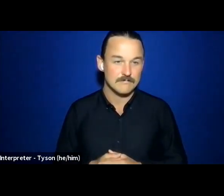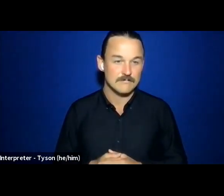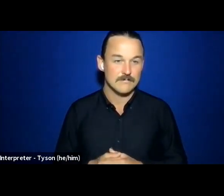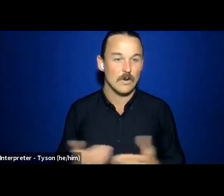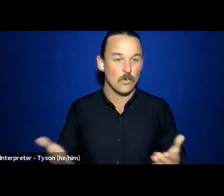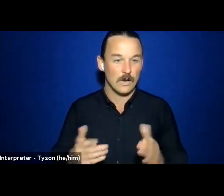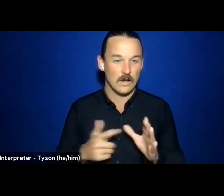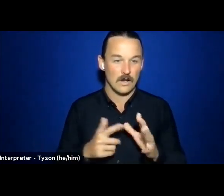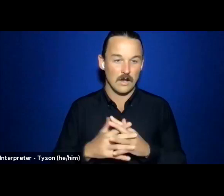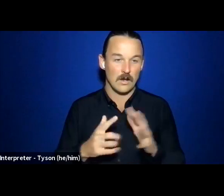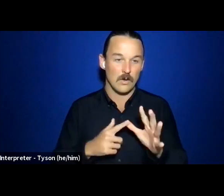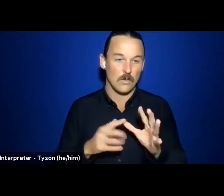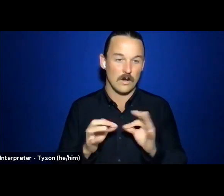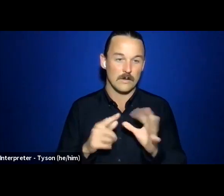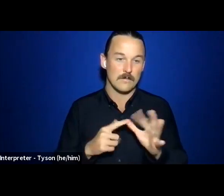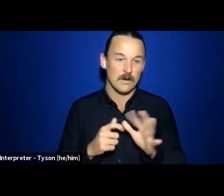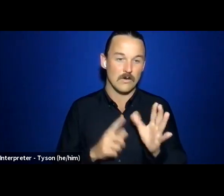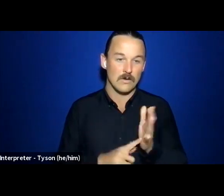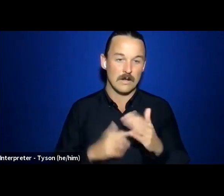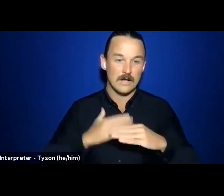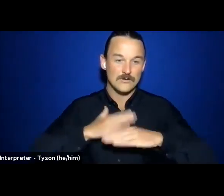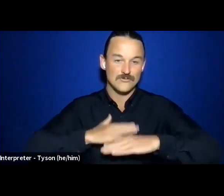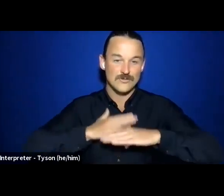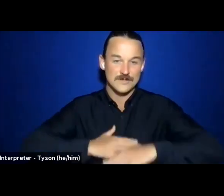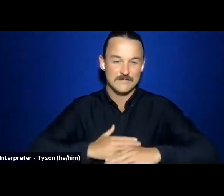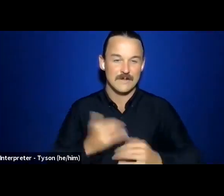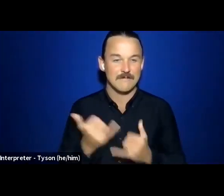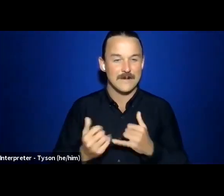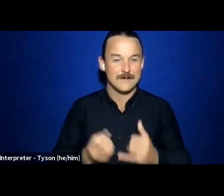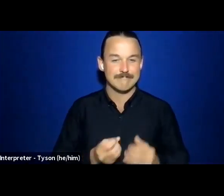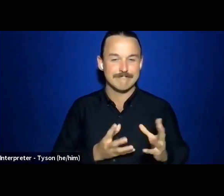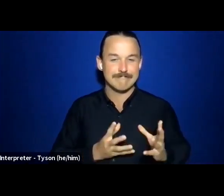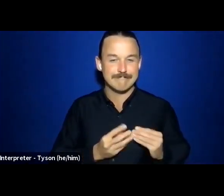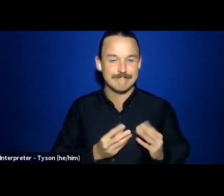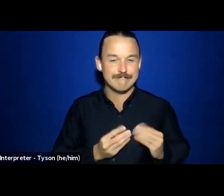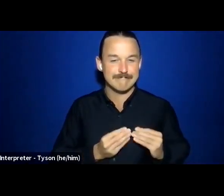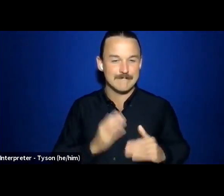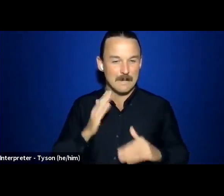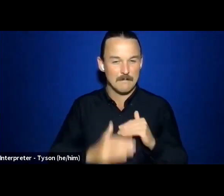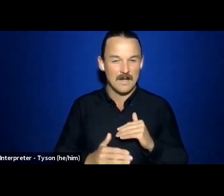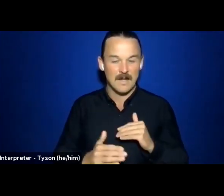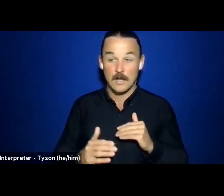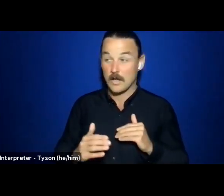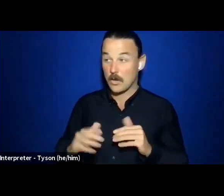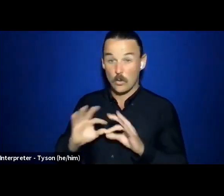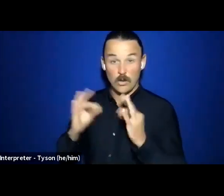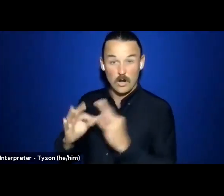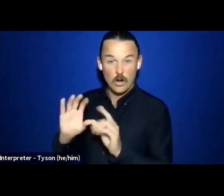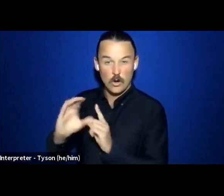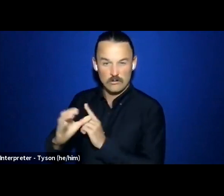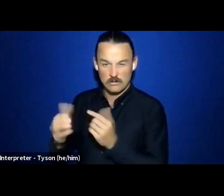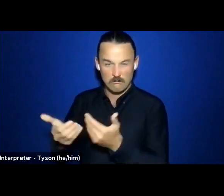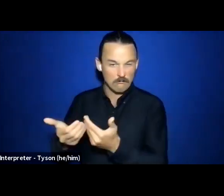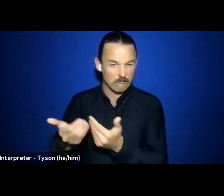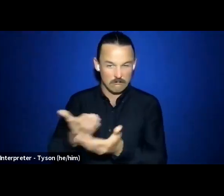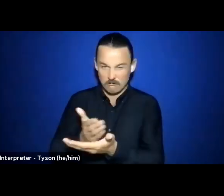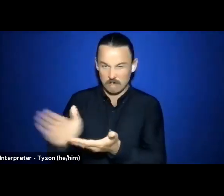health student living in relevant bar on unsated. elliptical a local country there a local country. exclusive OR. anize